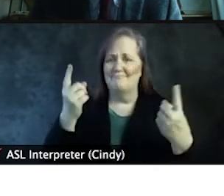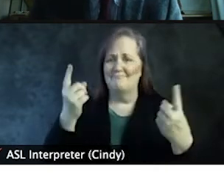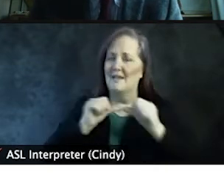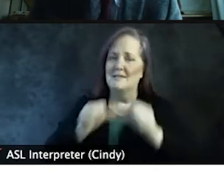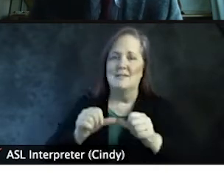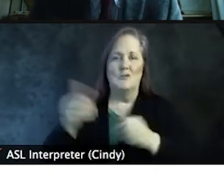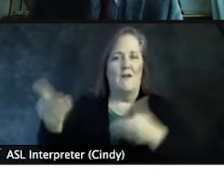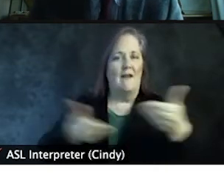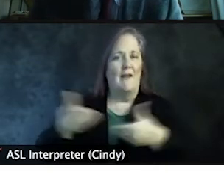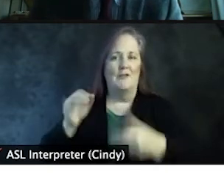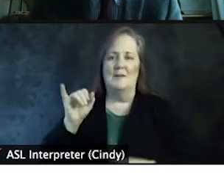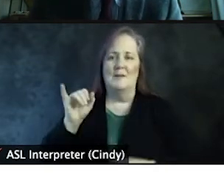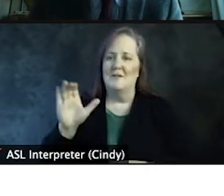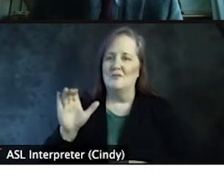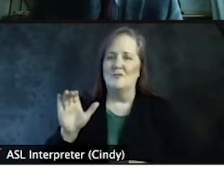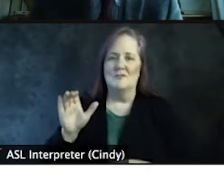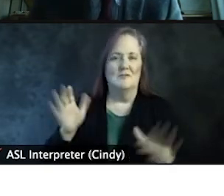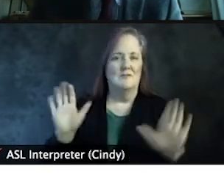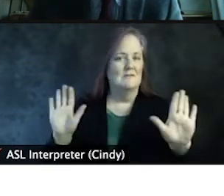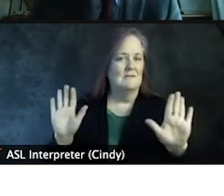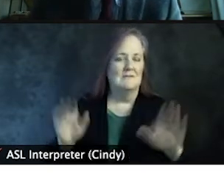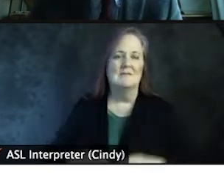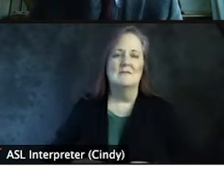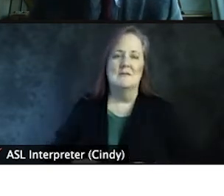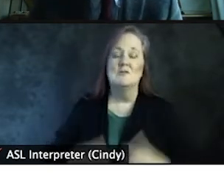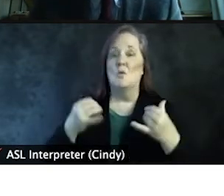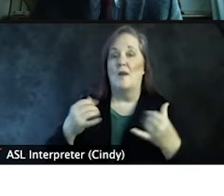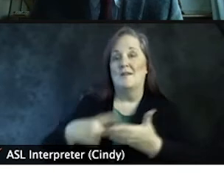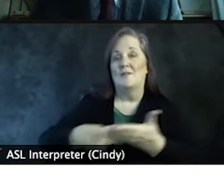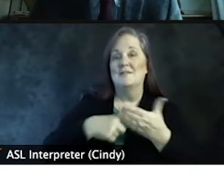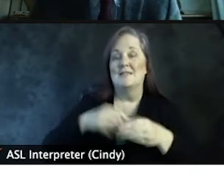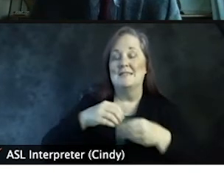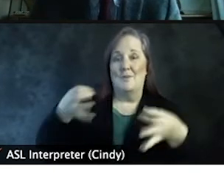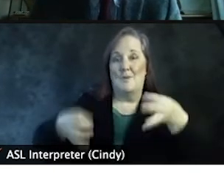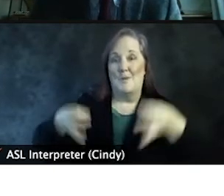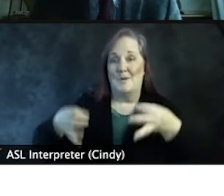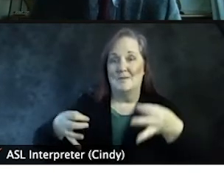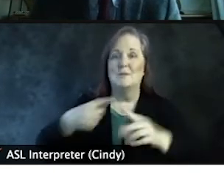As a result, rideshare and delivery fees and charges should be lower under the measure.